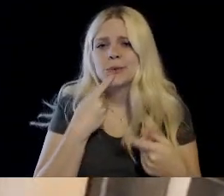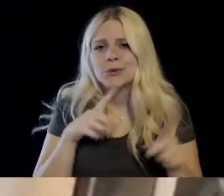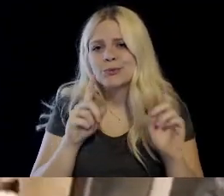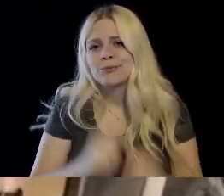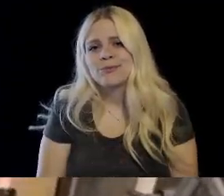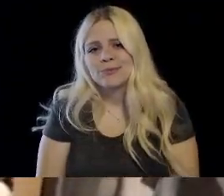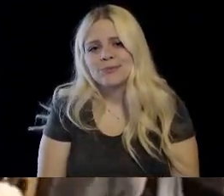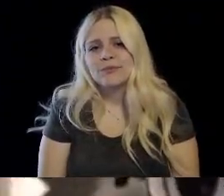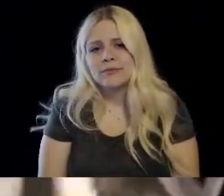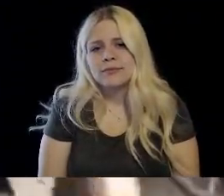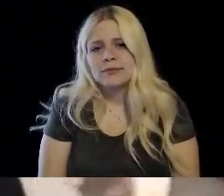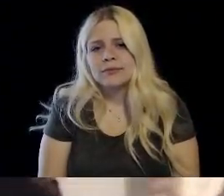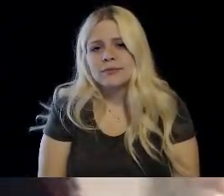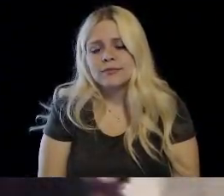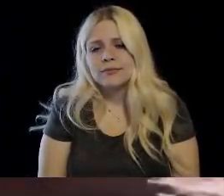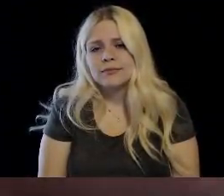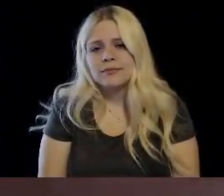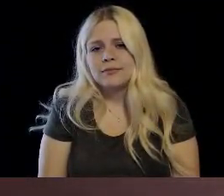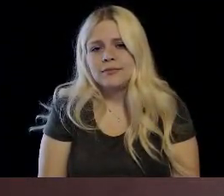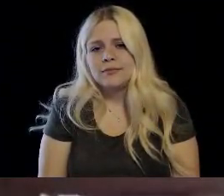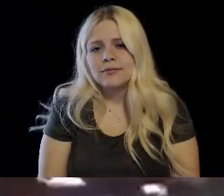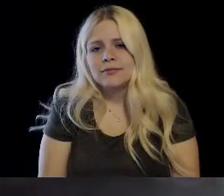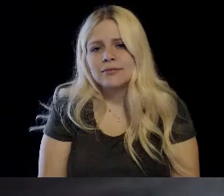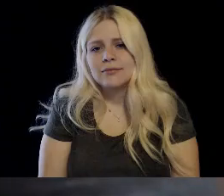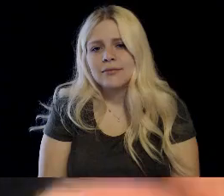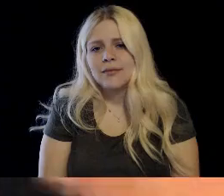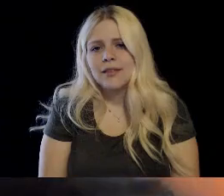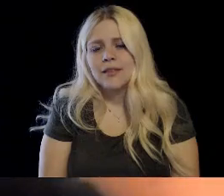out. You guys can tell, it's totally a team effort here. Oh, good. You've got some good